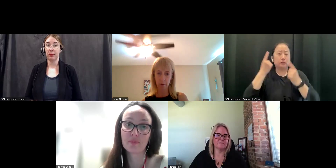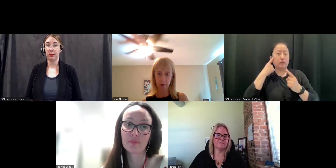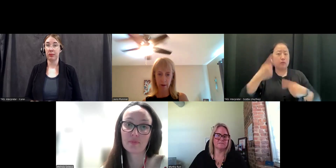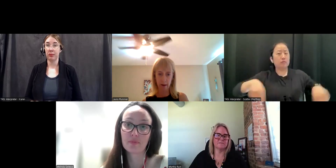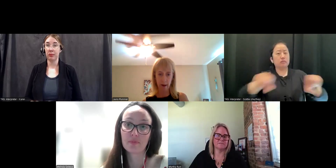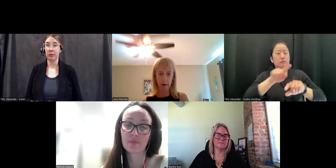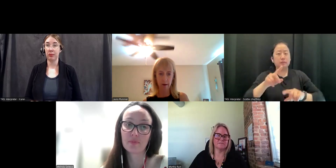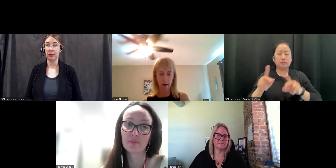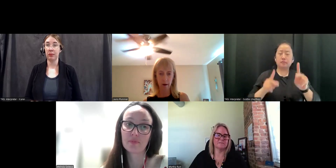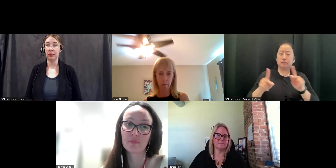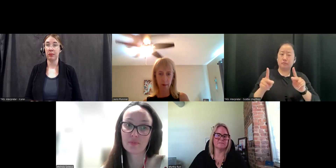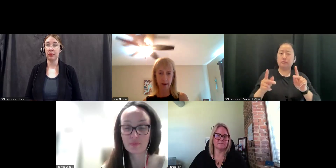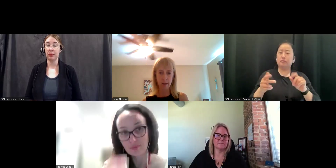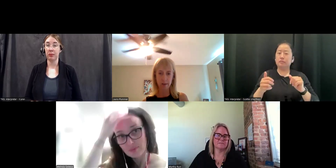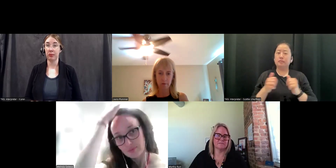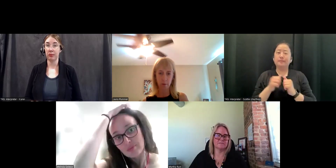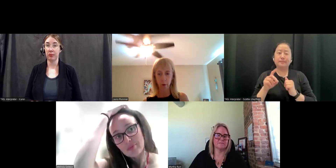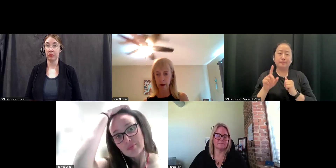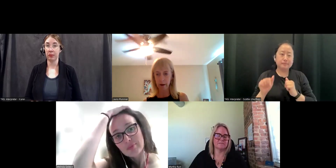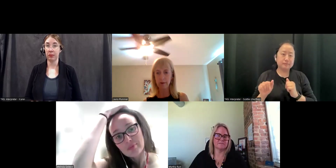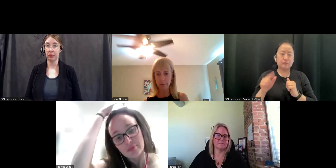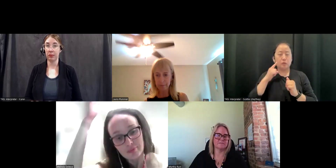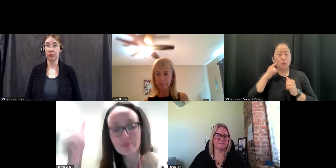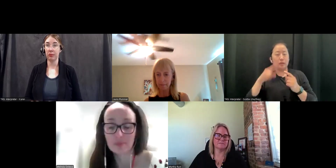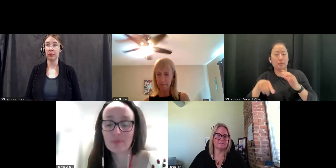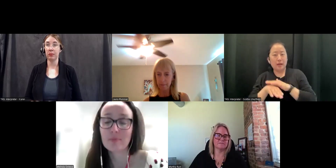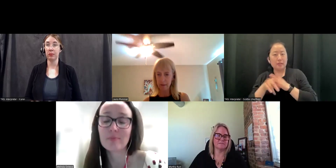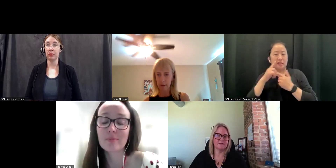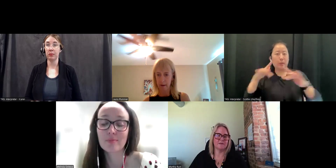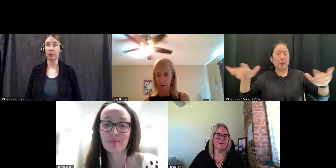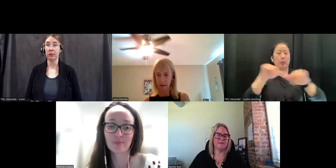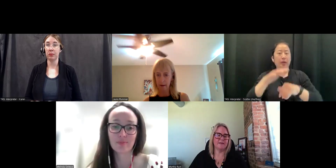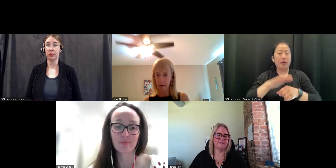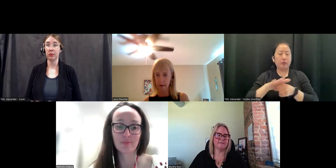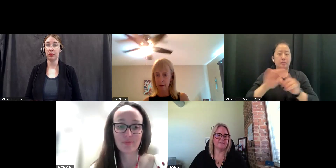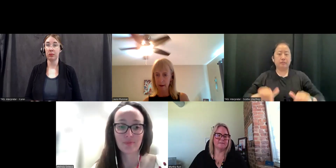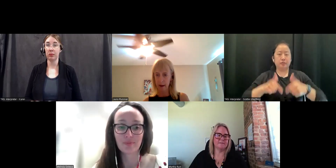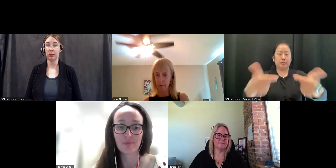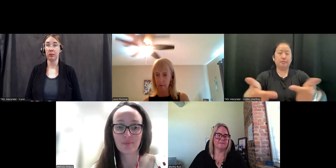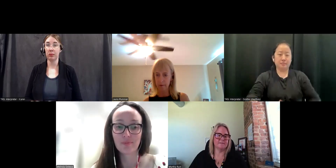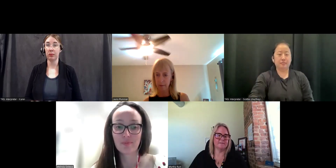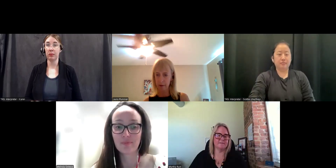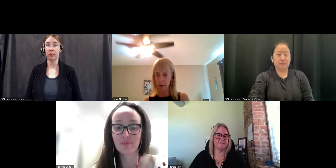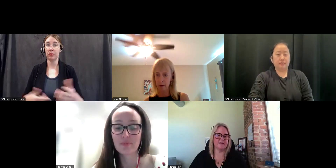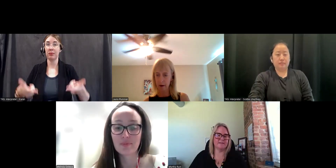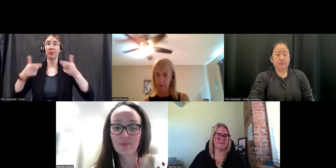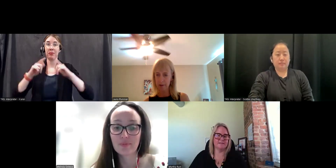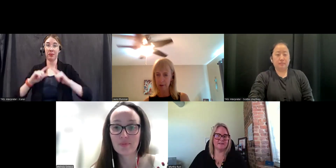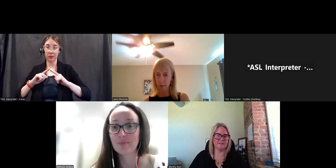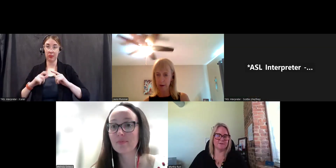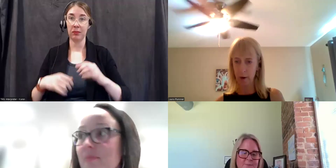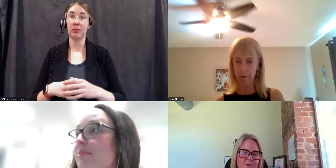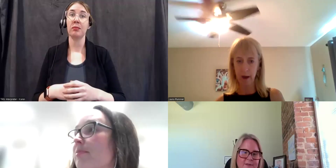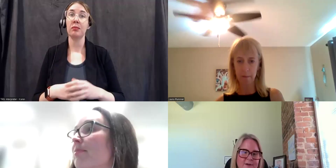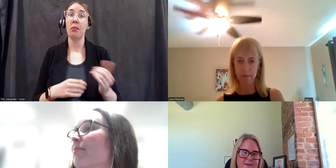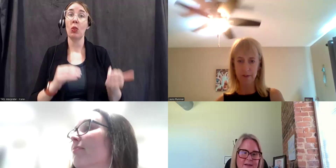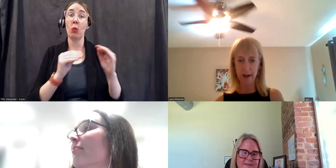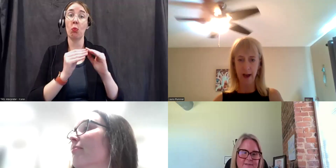we're looking at access in remote areas. And some other comments -- sled